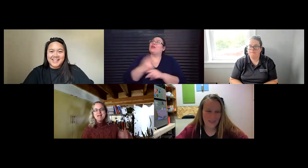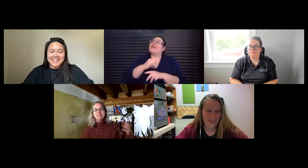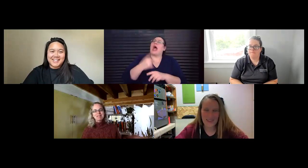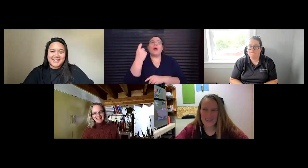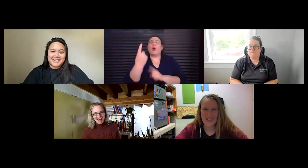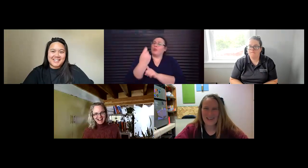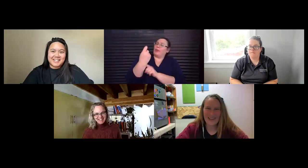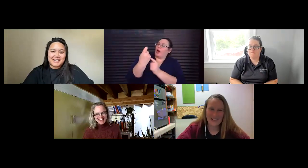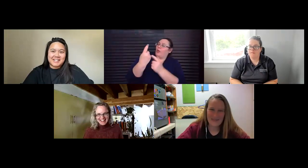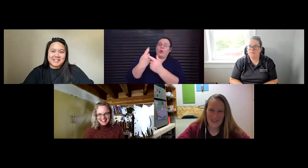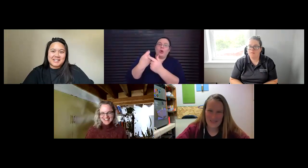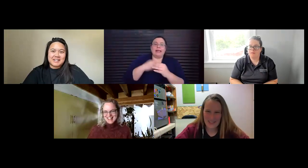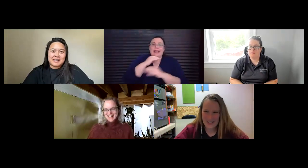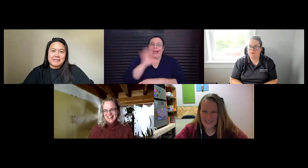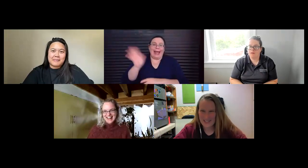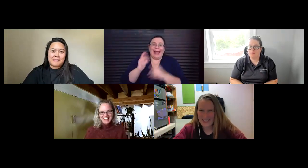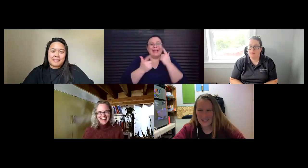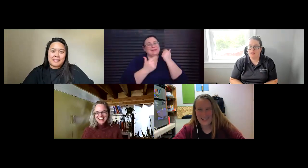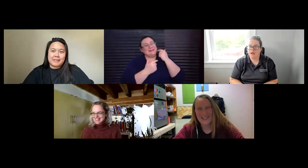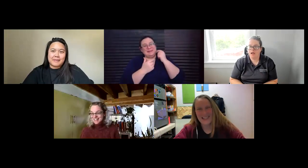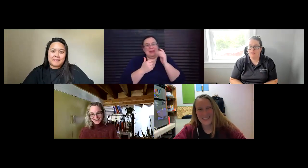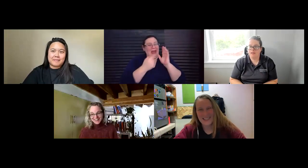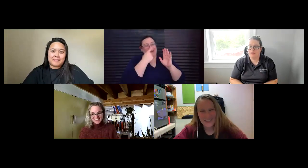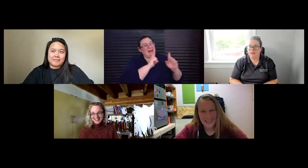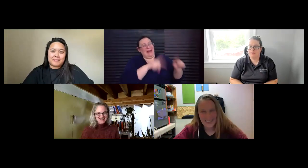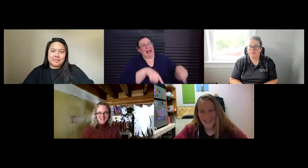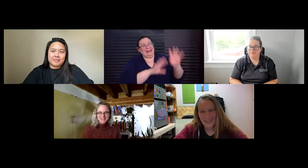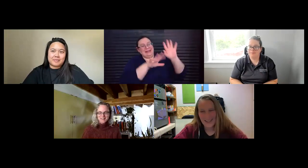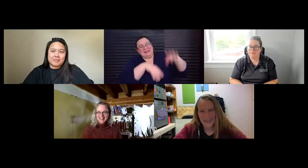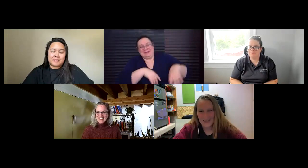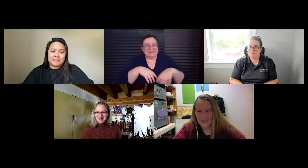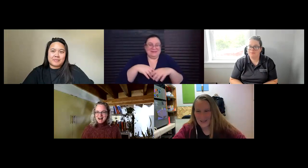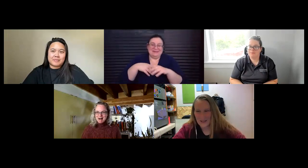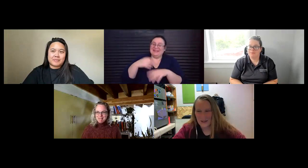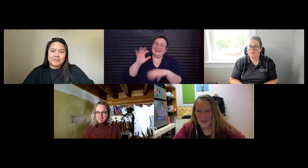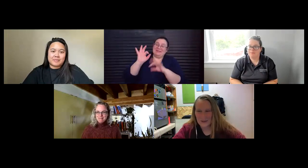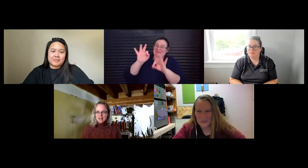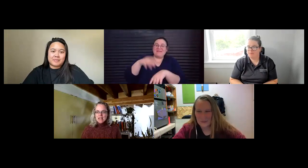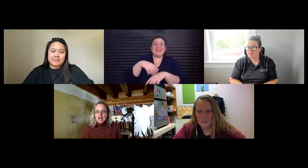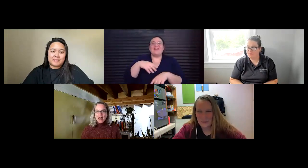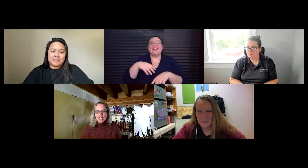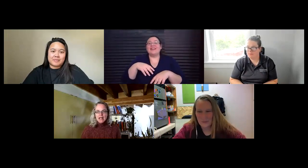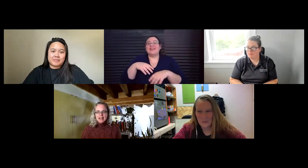That's okay. I'm happy to answer anything. That's wonderful.